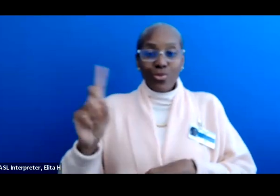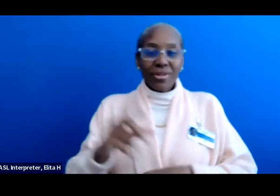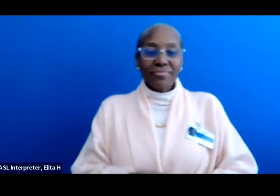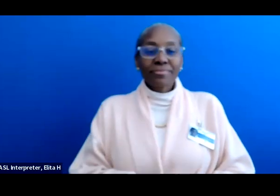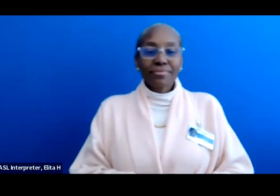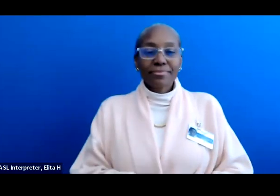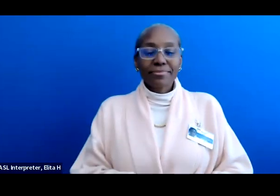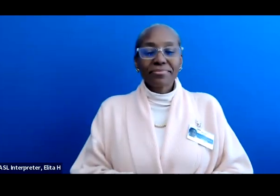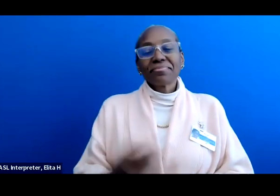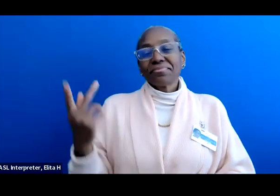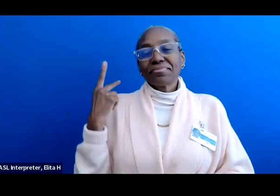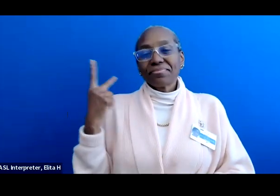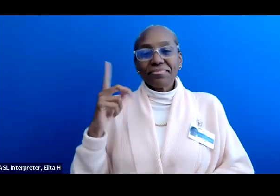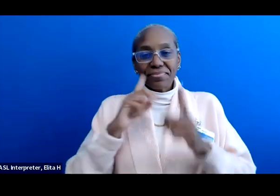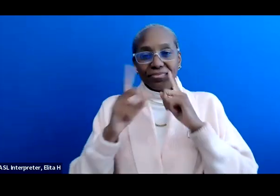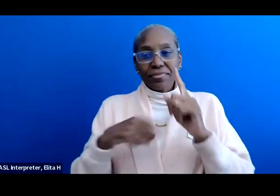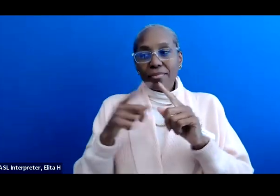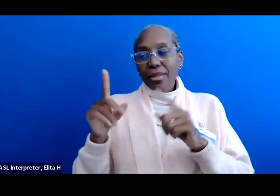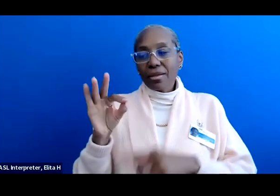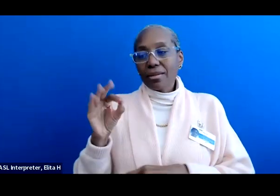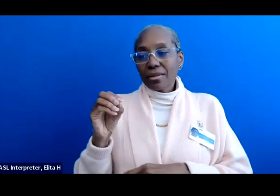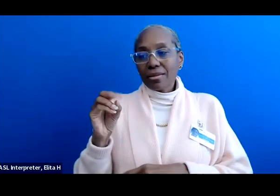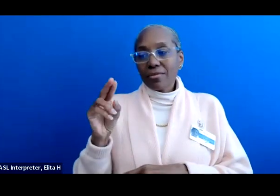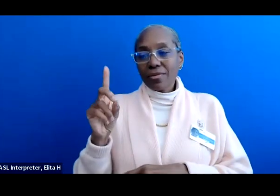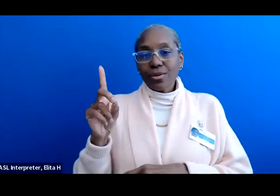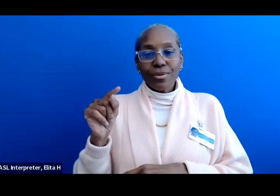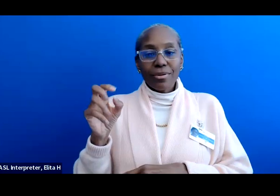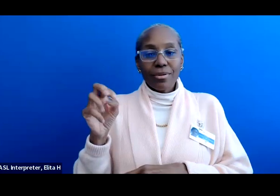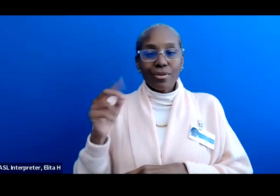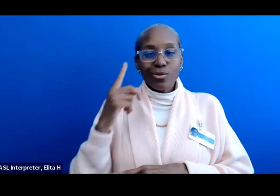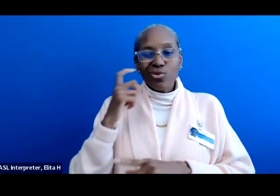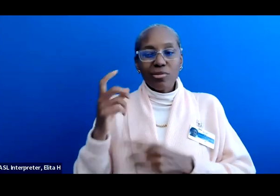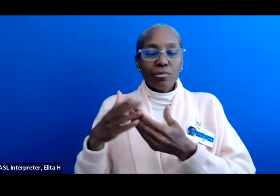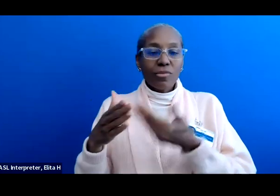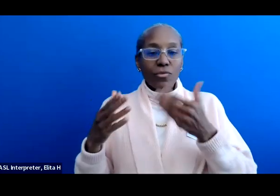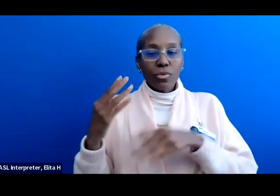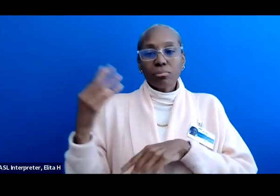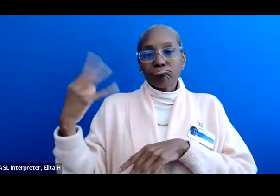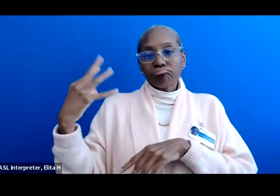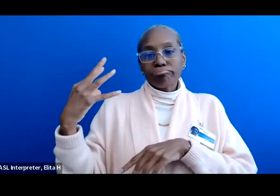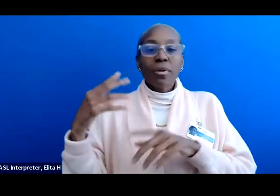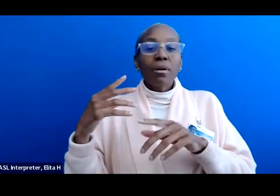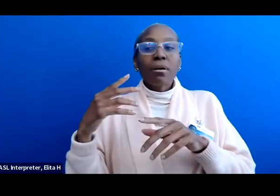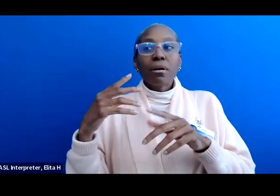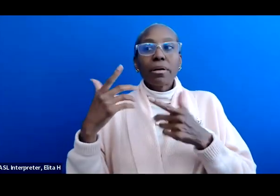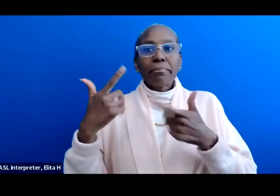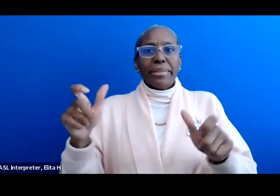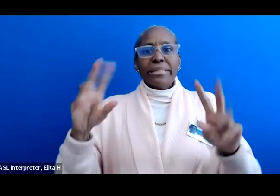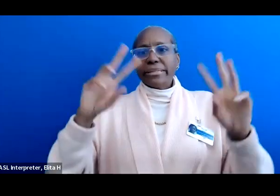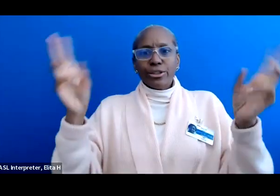We were talking about this at the Foundation just before this came on, because this is such an issue for people to find a place